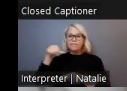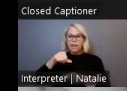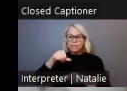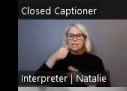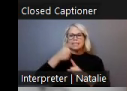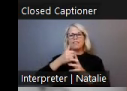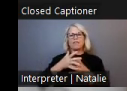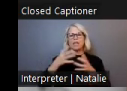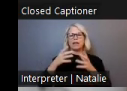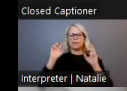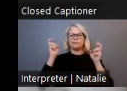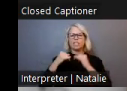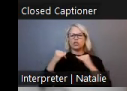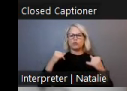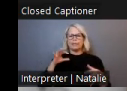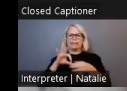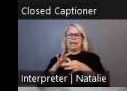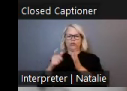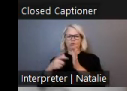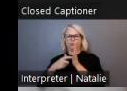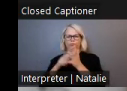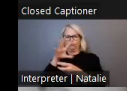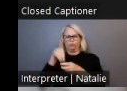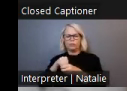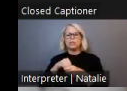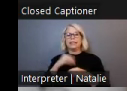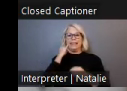attached, assuming you can even get it.